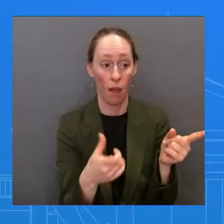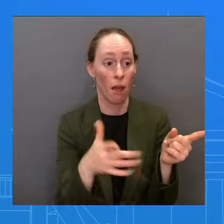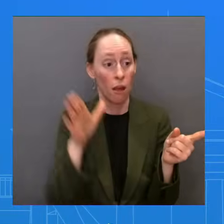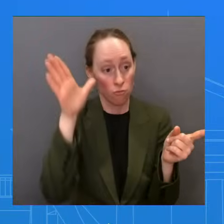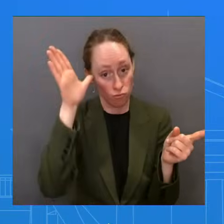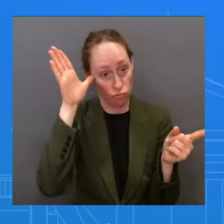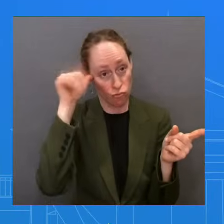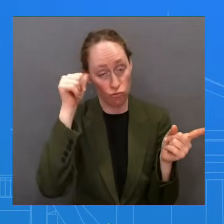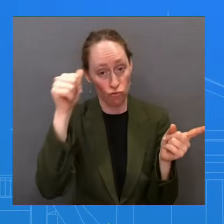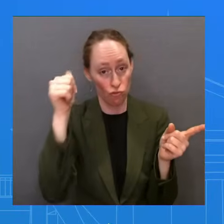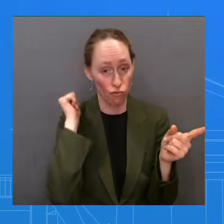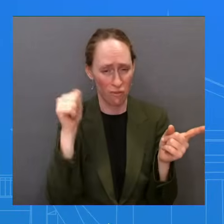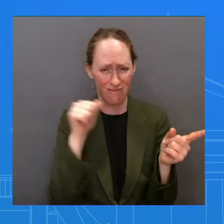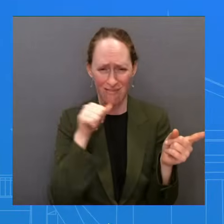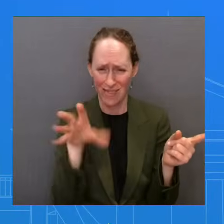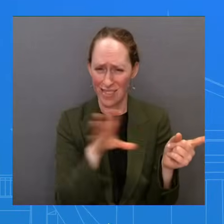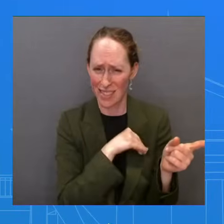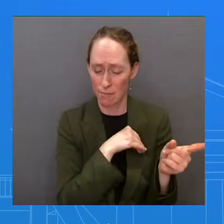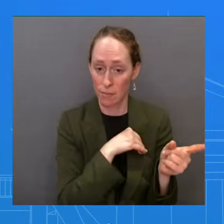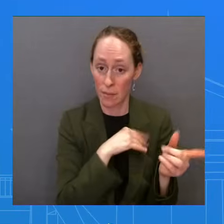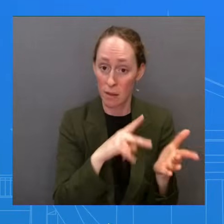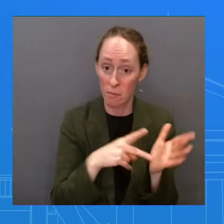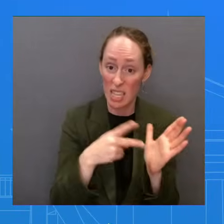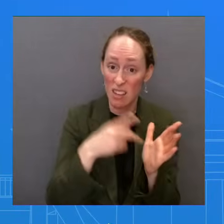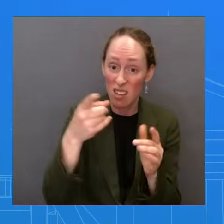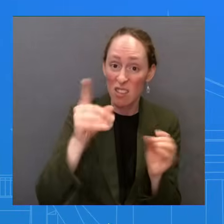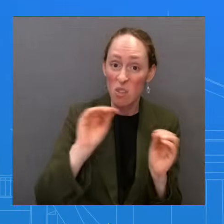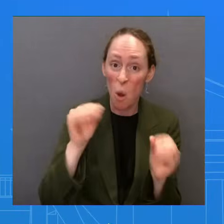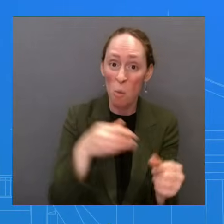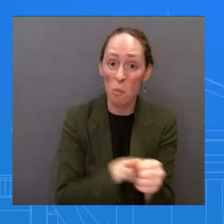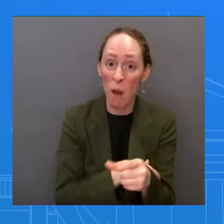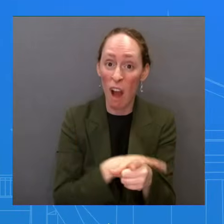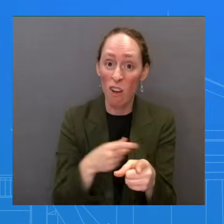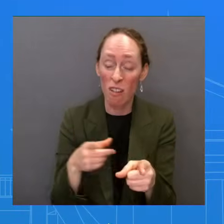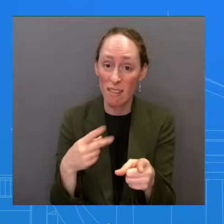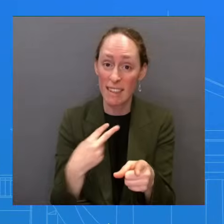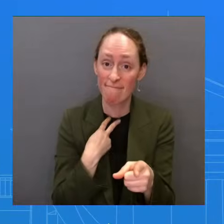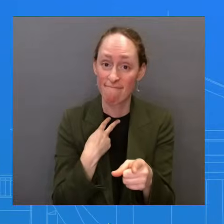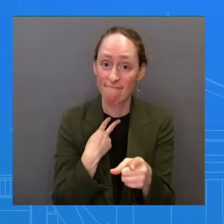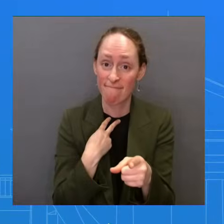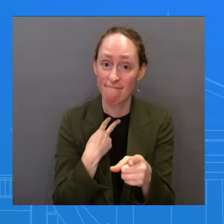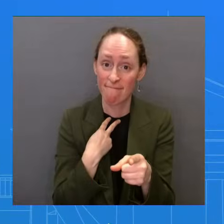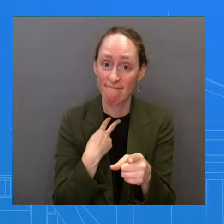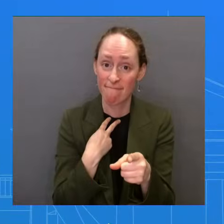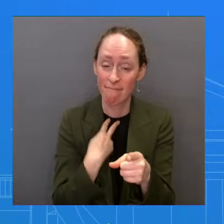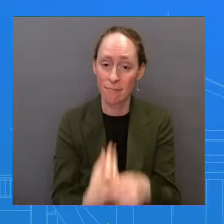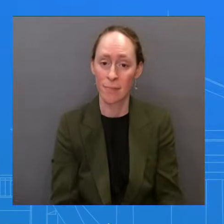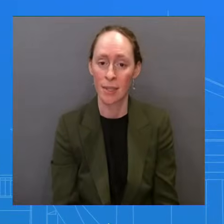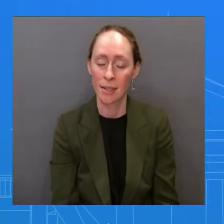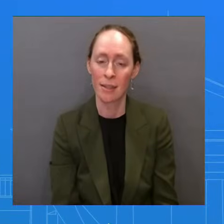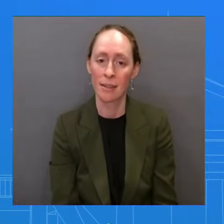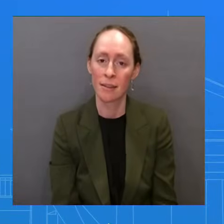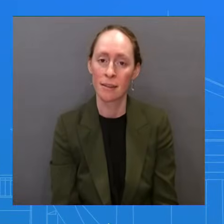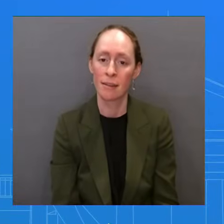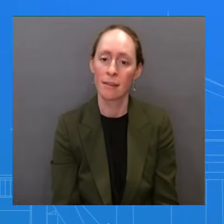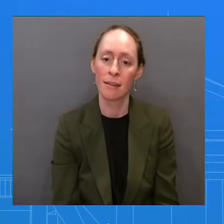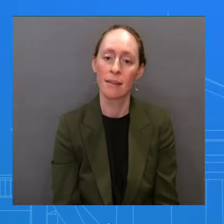Ms. Jean-Pierre: Republicans and Democrats have prevented default 78 times since 1960, including three times -- as I've mentioned over and over in this pa- --